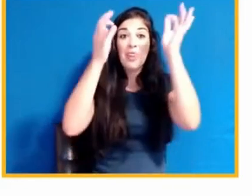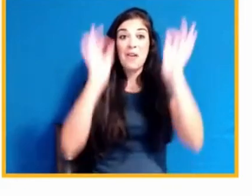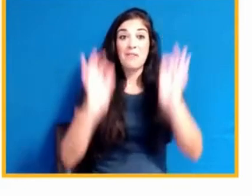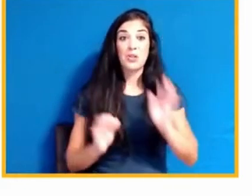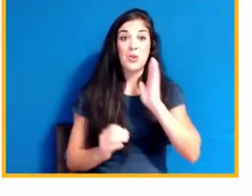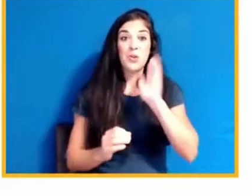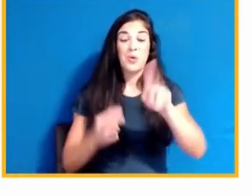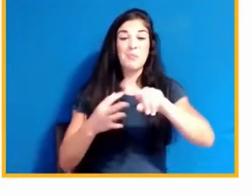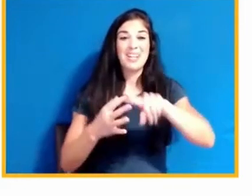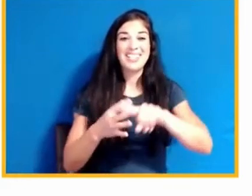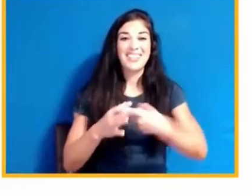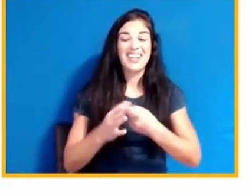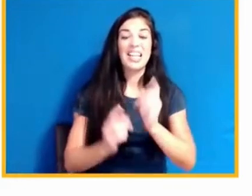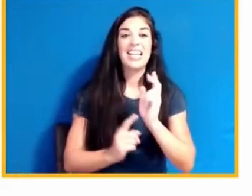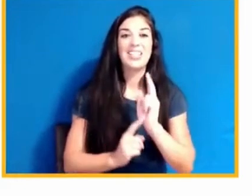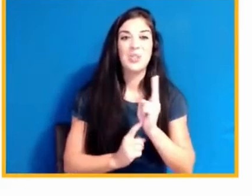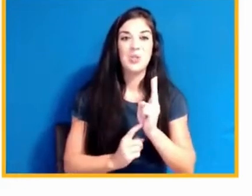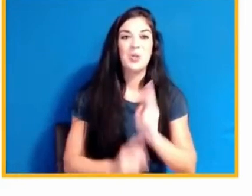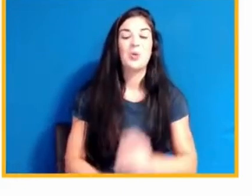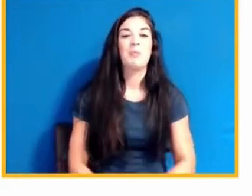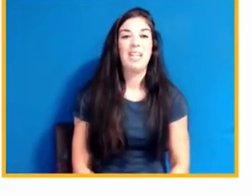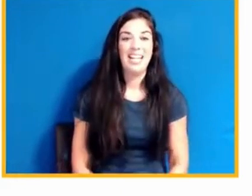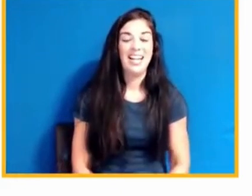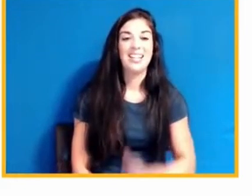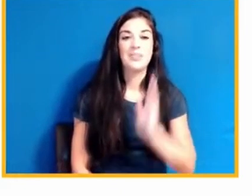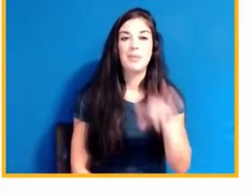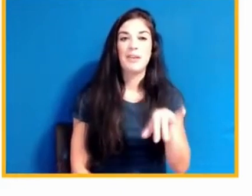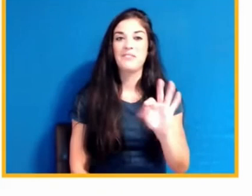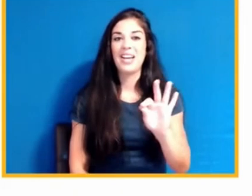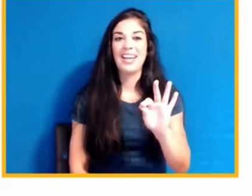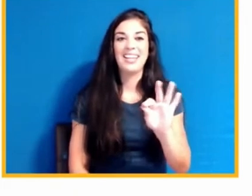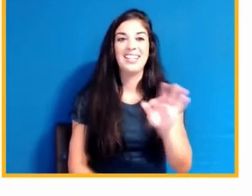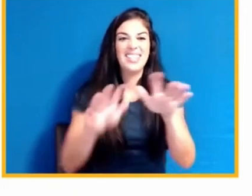dancing at home, or in any space that they can find, getting creative and showing us